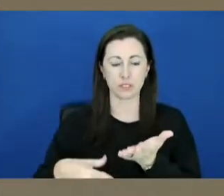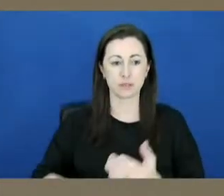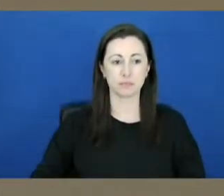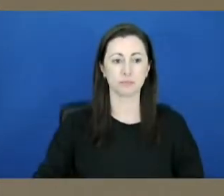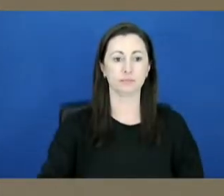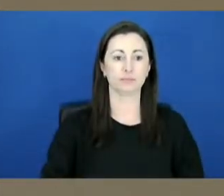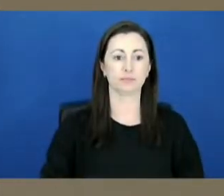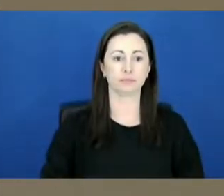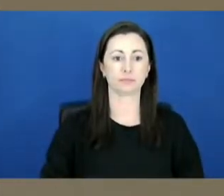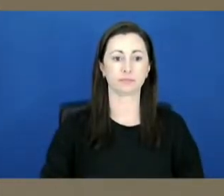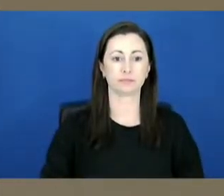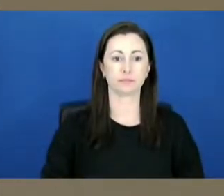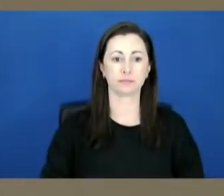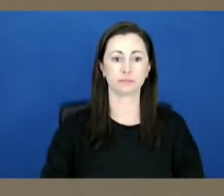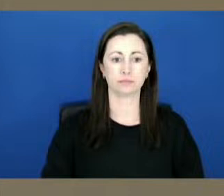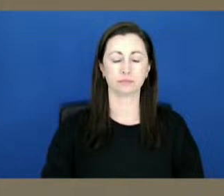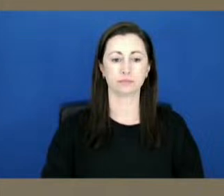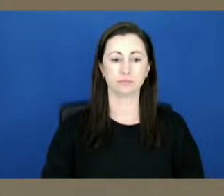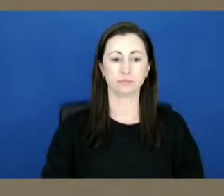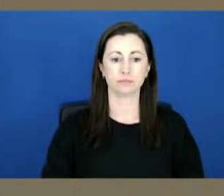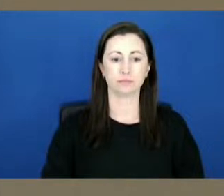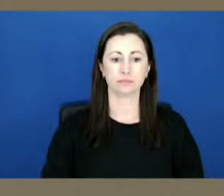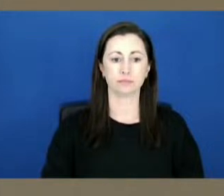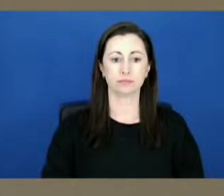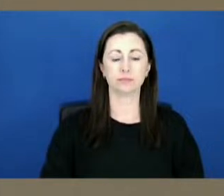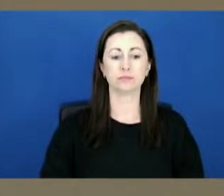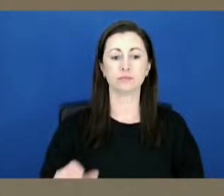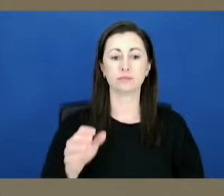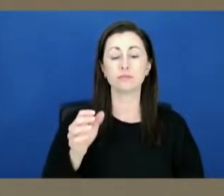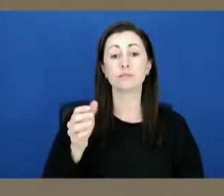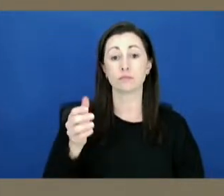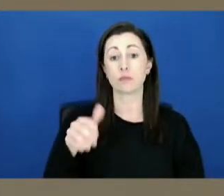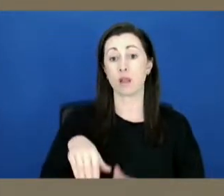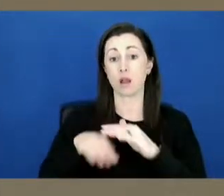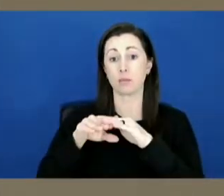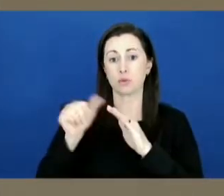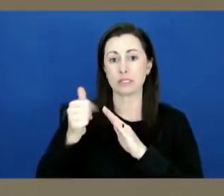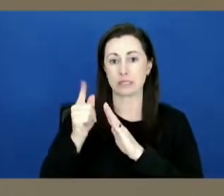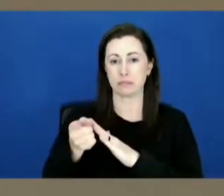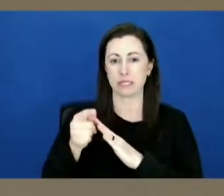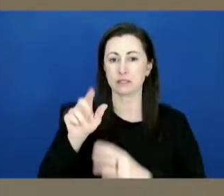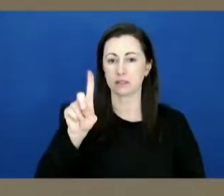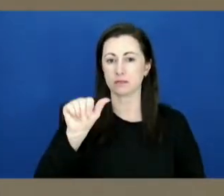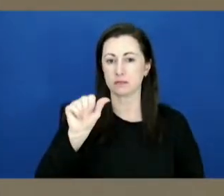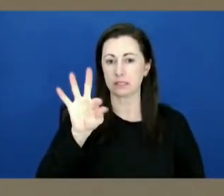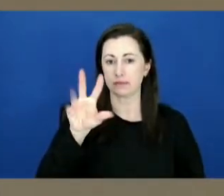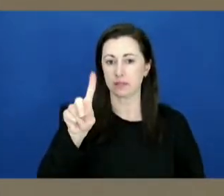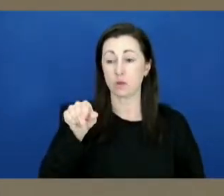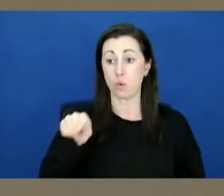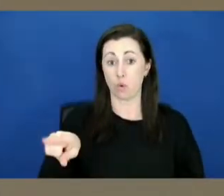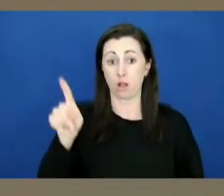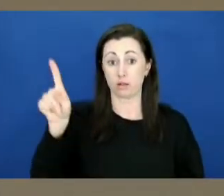REPRESENTING OUR GROUP OF STUDENTS.